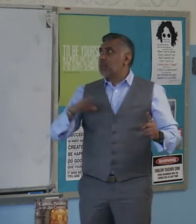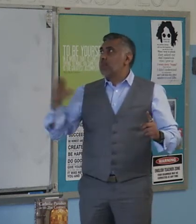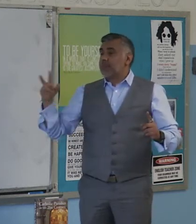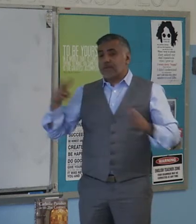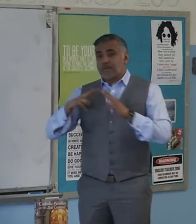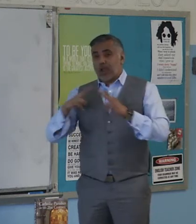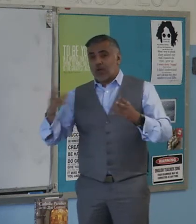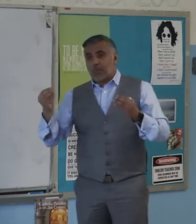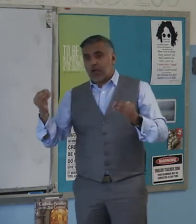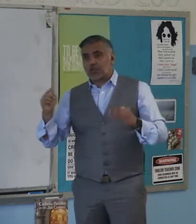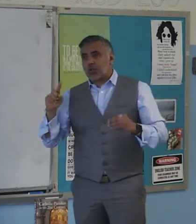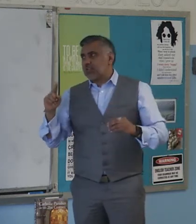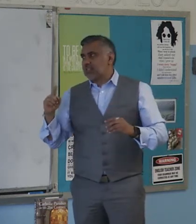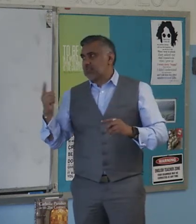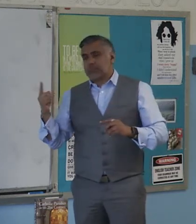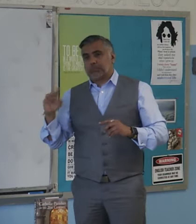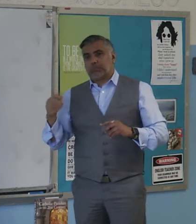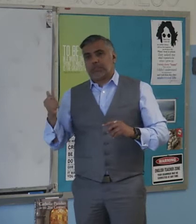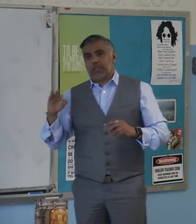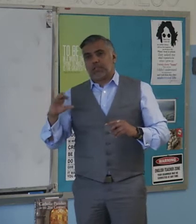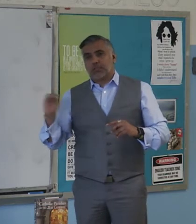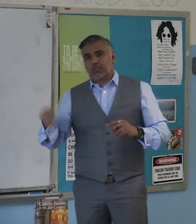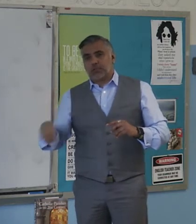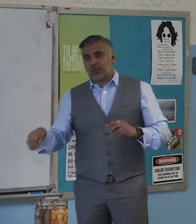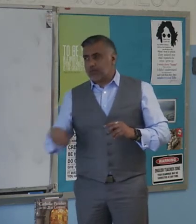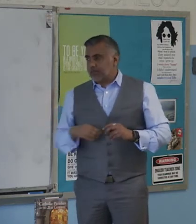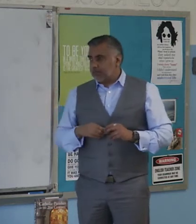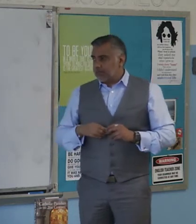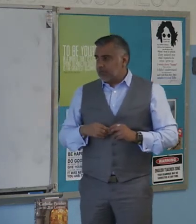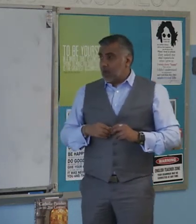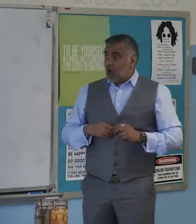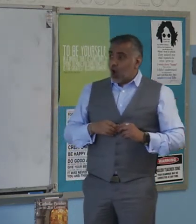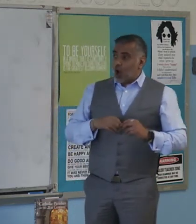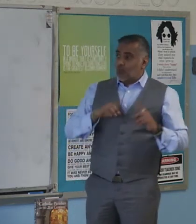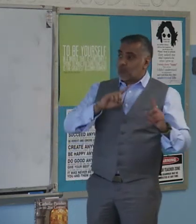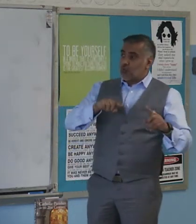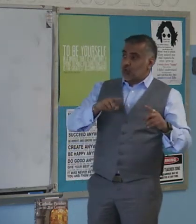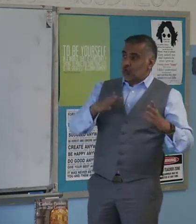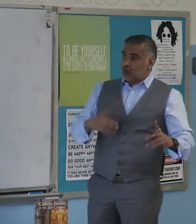it's less than one in five: 19%. Our parishioners with disabilities, members of